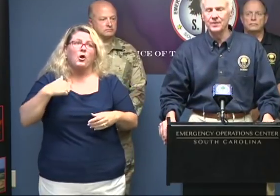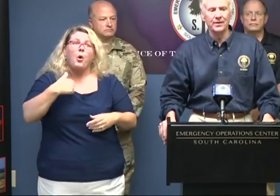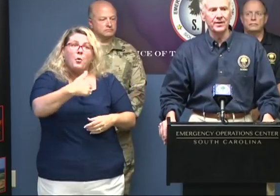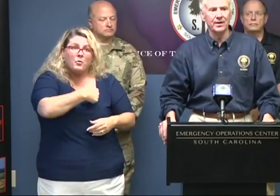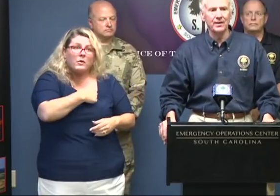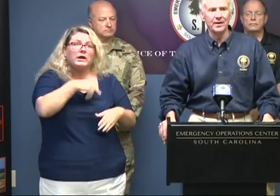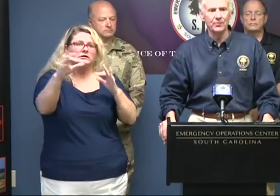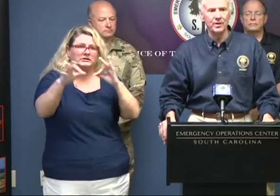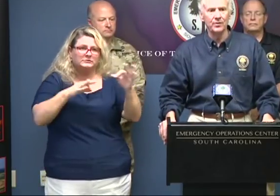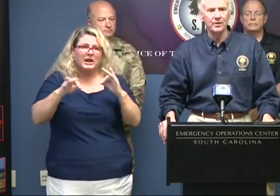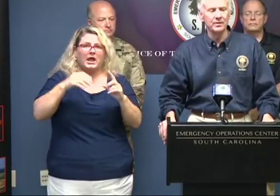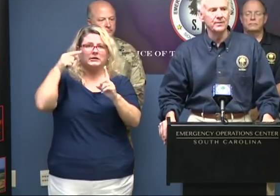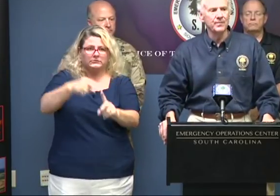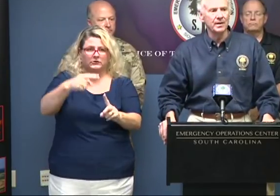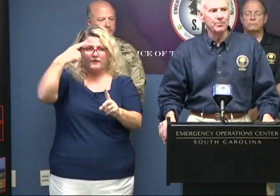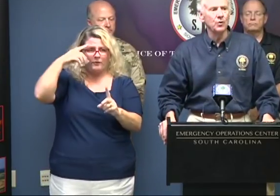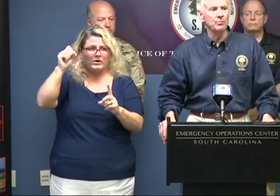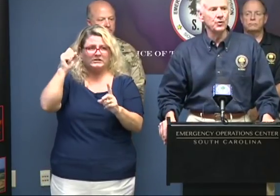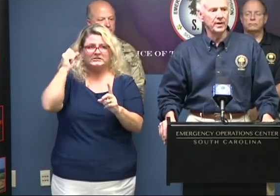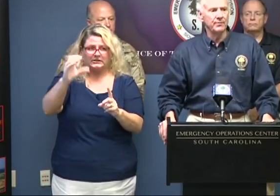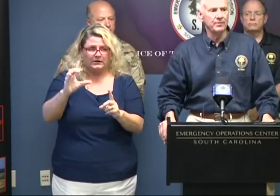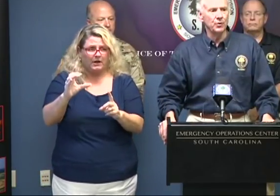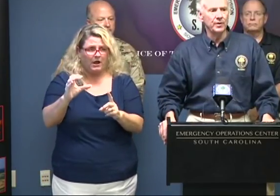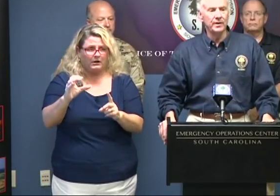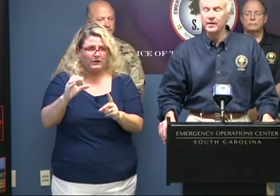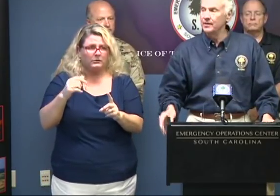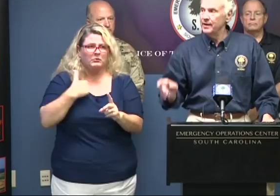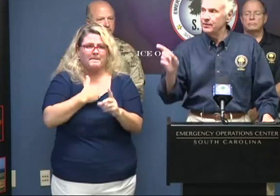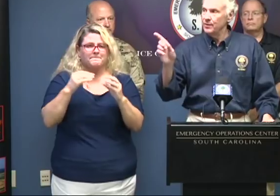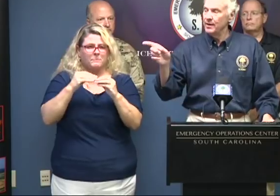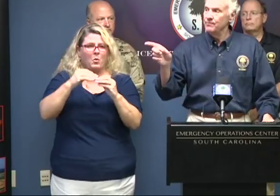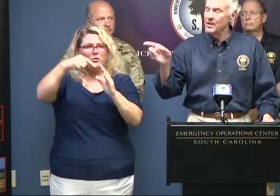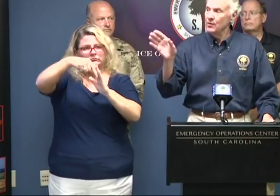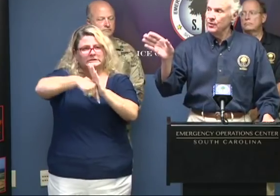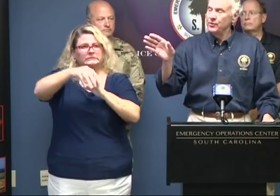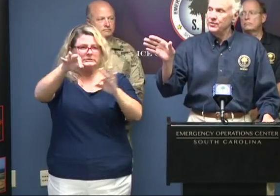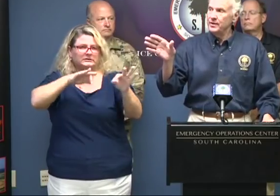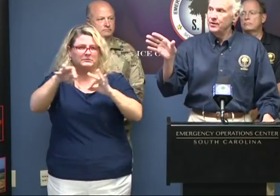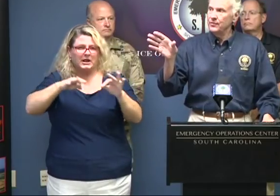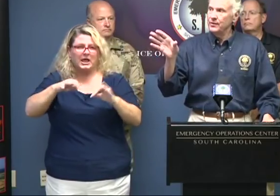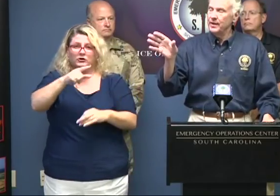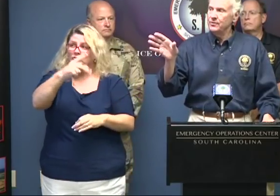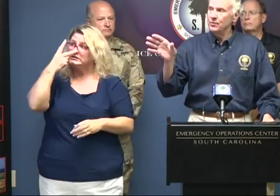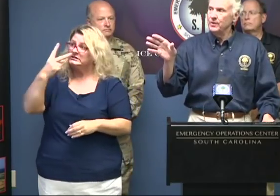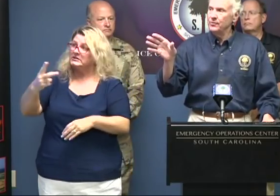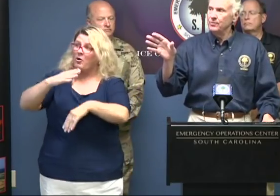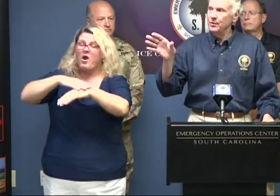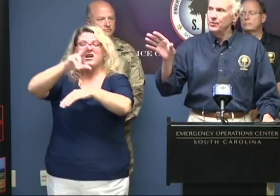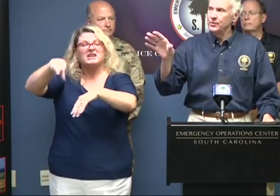for South Carolina, and we go in to more depth and more detail. And that's why, when you see on the national weather reports